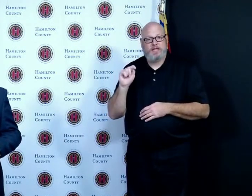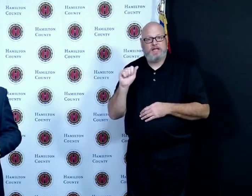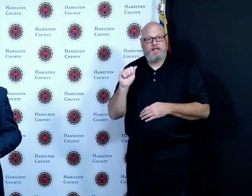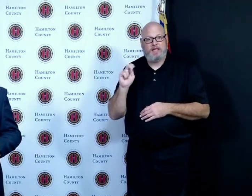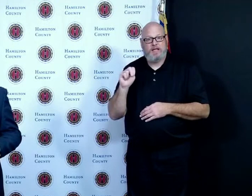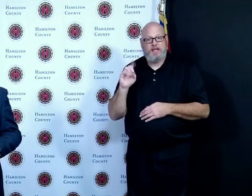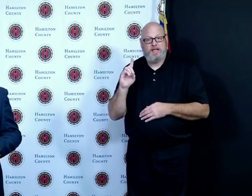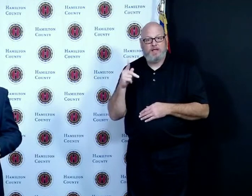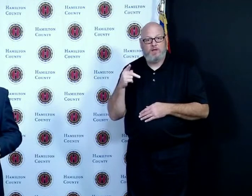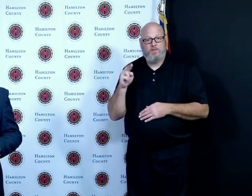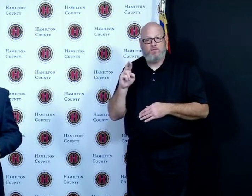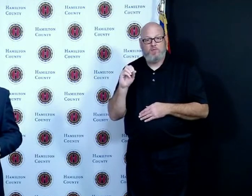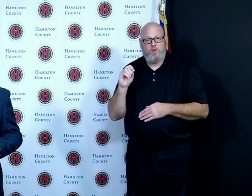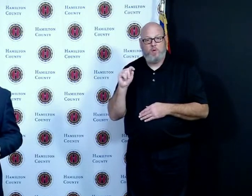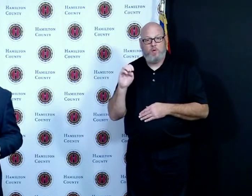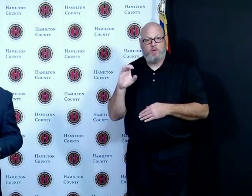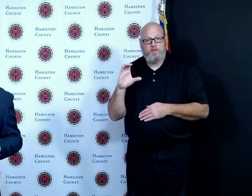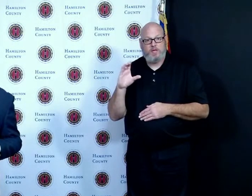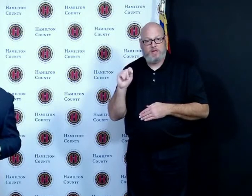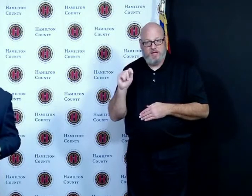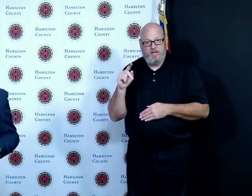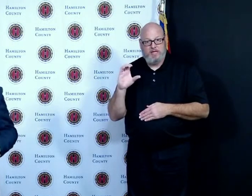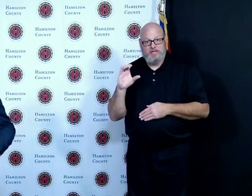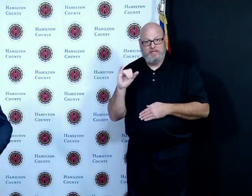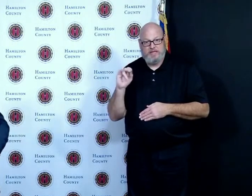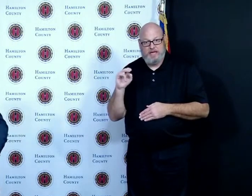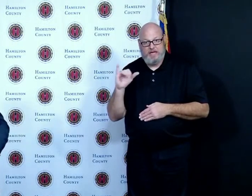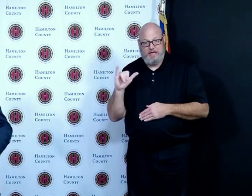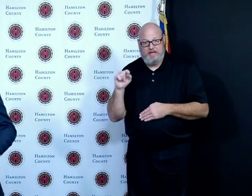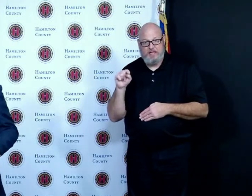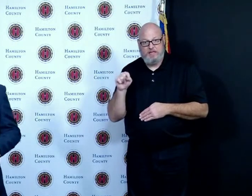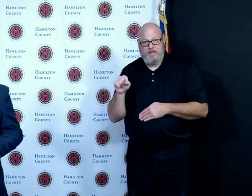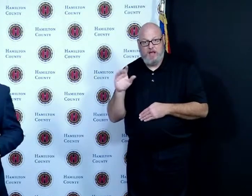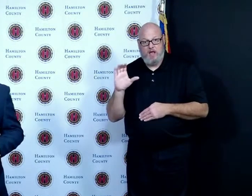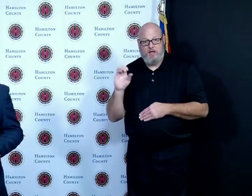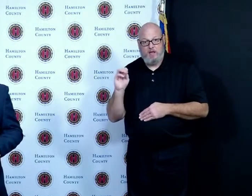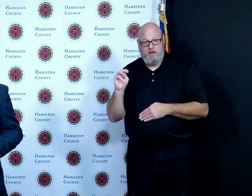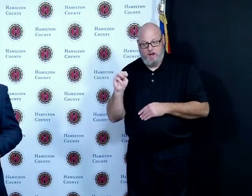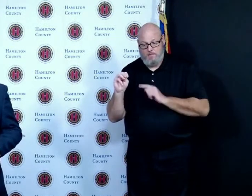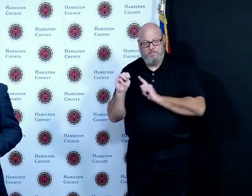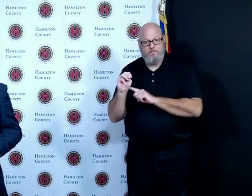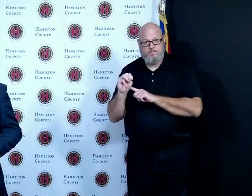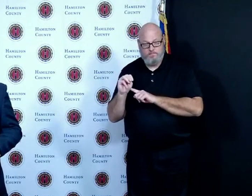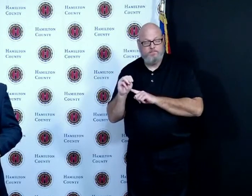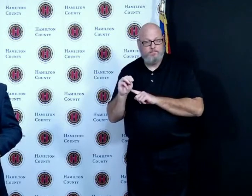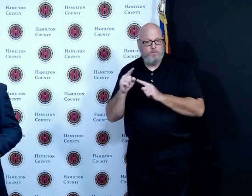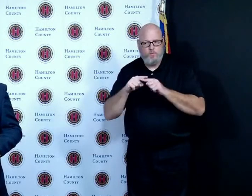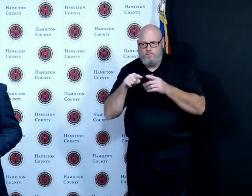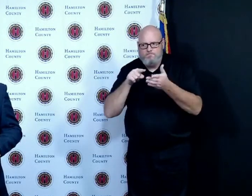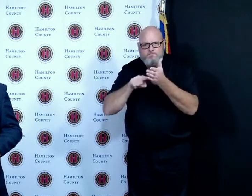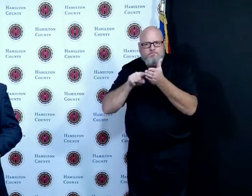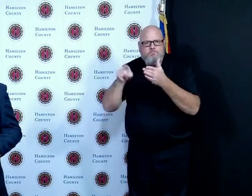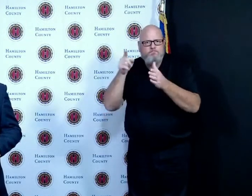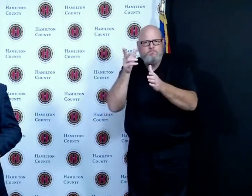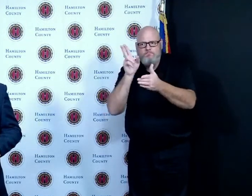around 550 patients within our region's hospital so another great promising sign similar things are